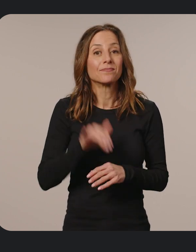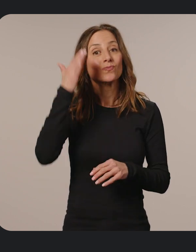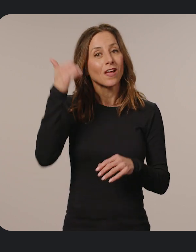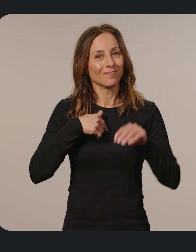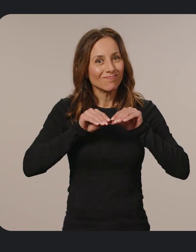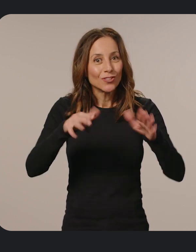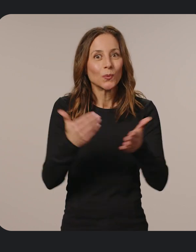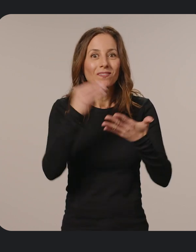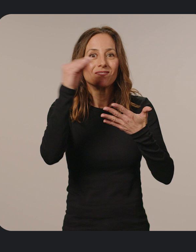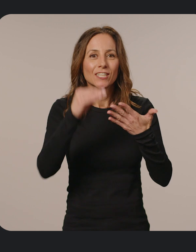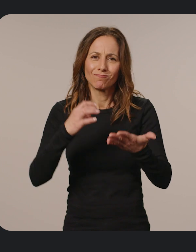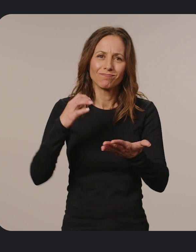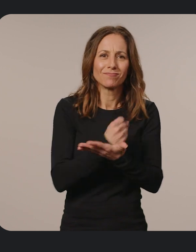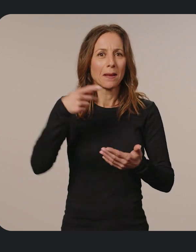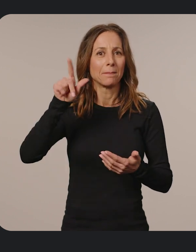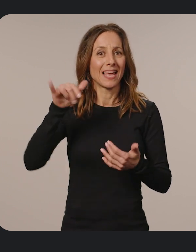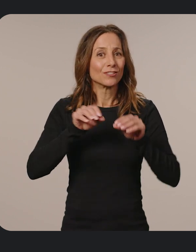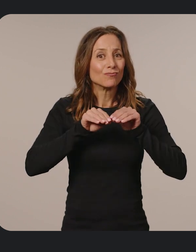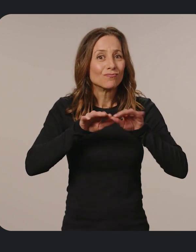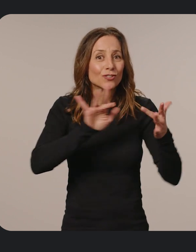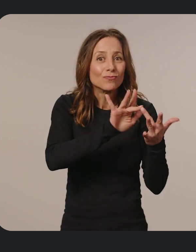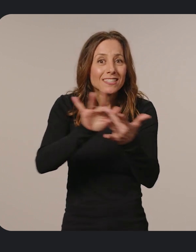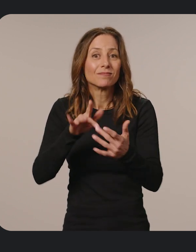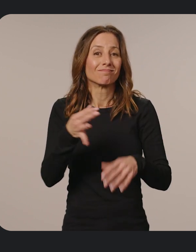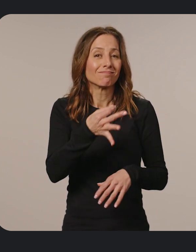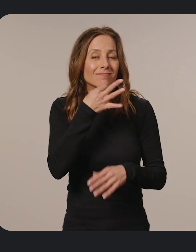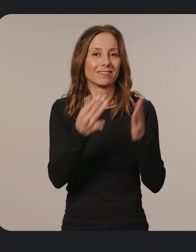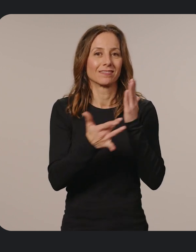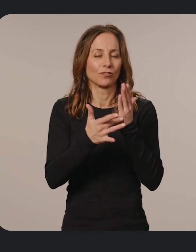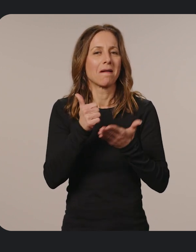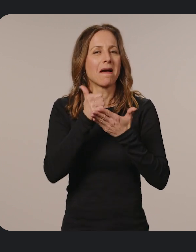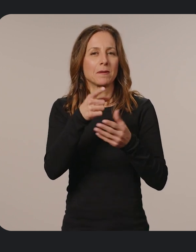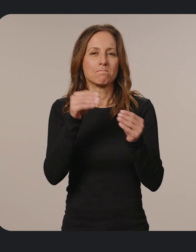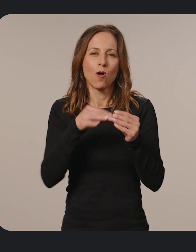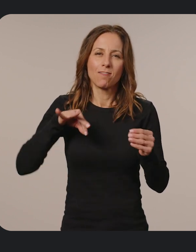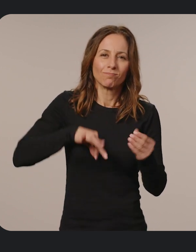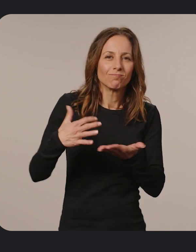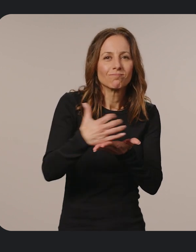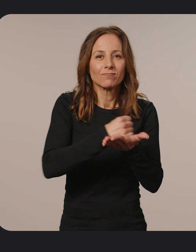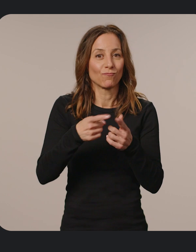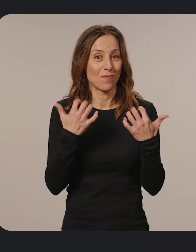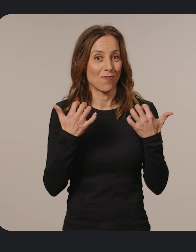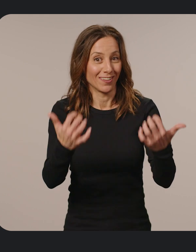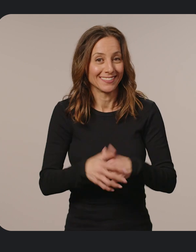That's why we're rolling out new features that leverage Play's reach, expertise, and technologies to help you more effectively generate